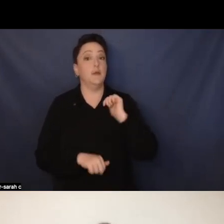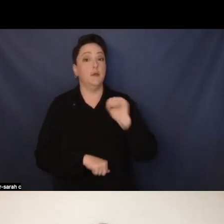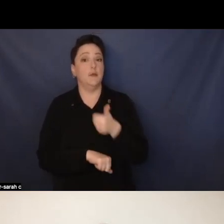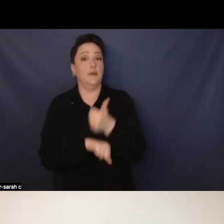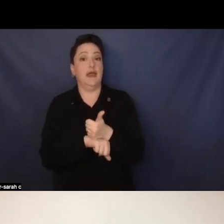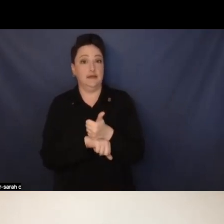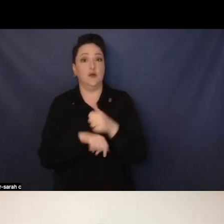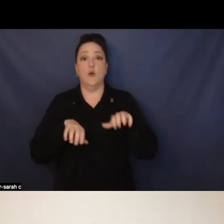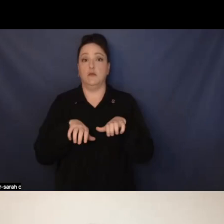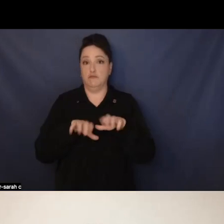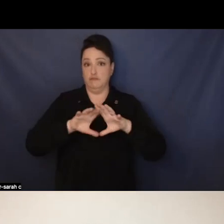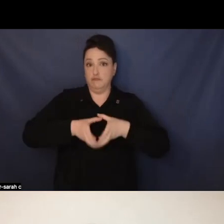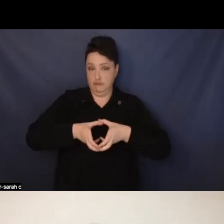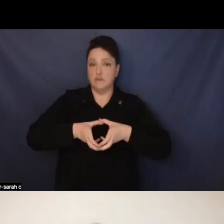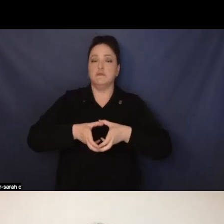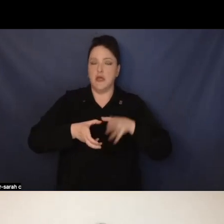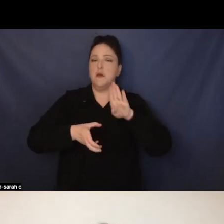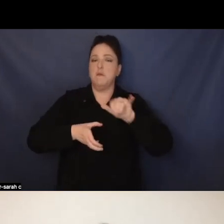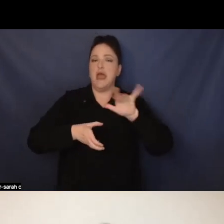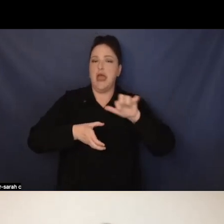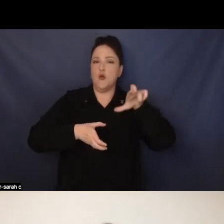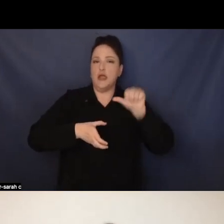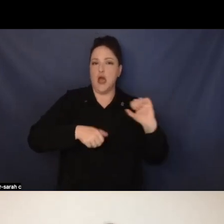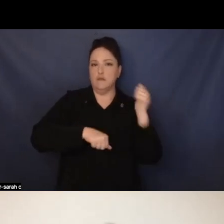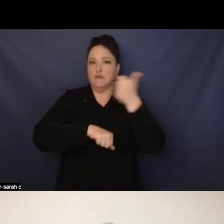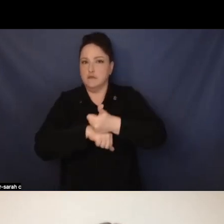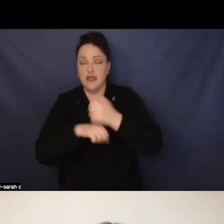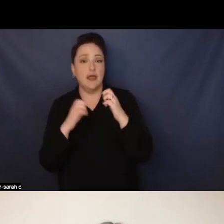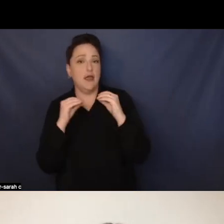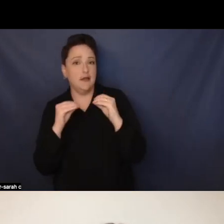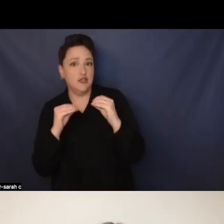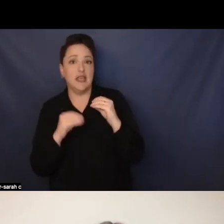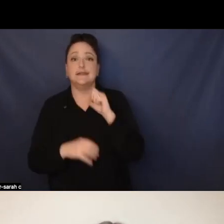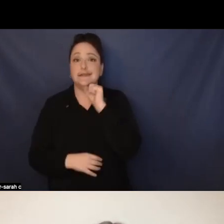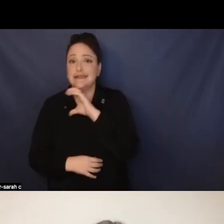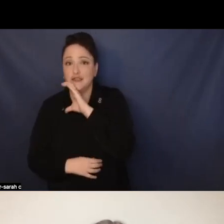that mobilizes and educates seniors and people with disabilities to fight for individual rights